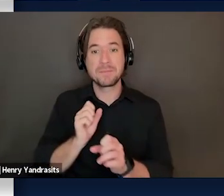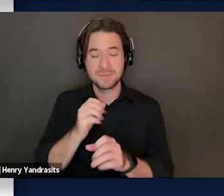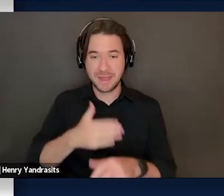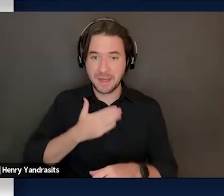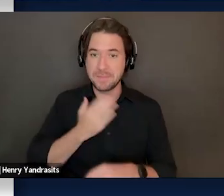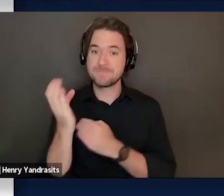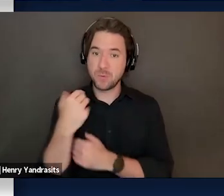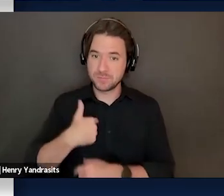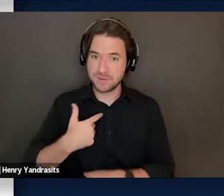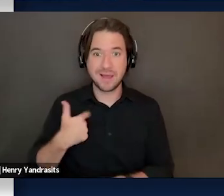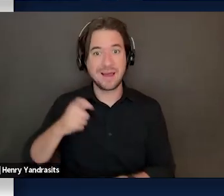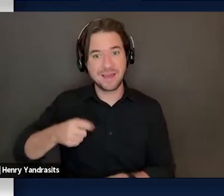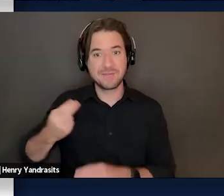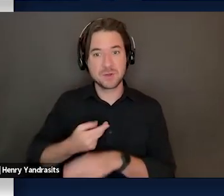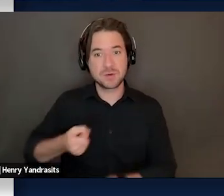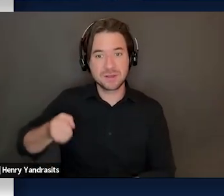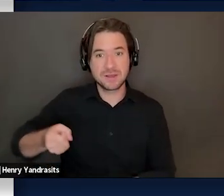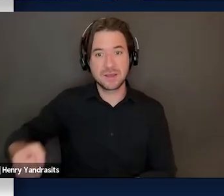I had to use my cane, and we had to wait for most of the people to leave.